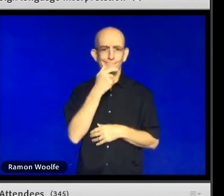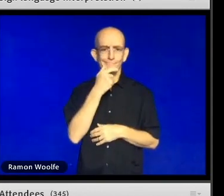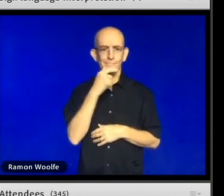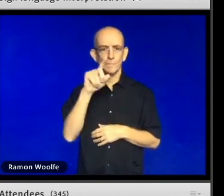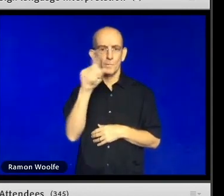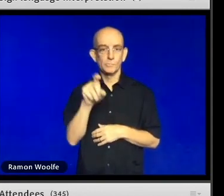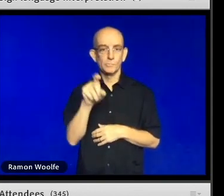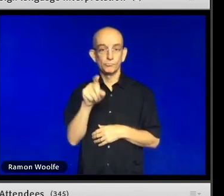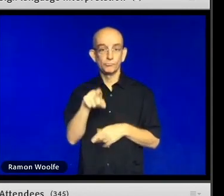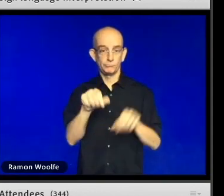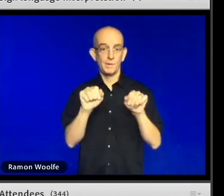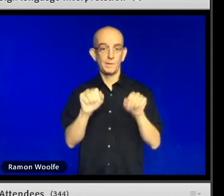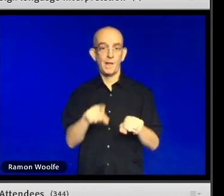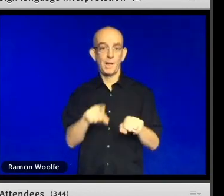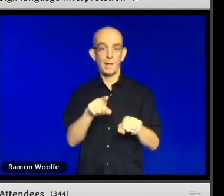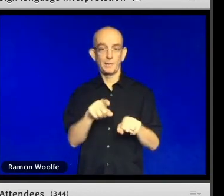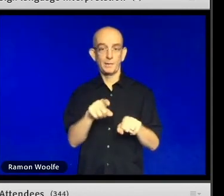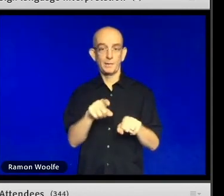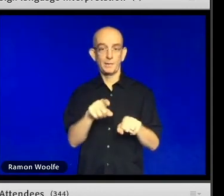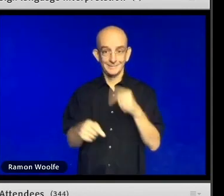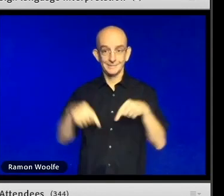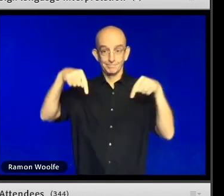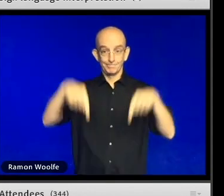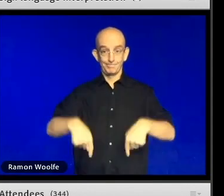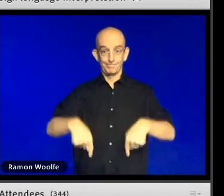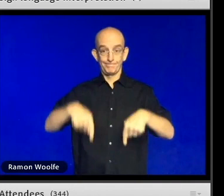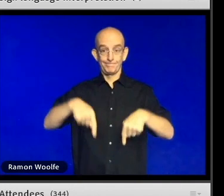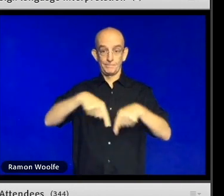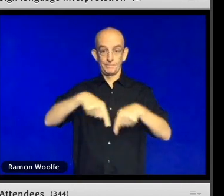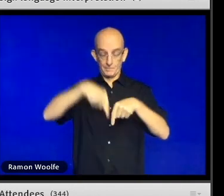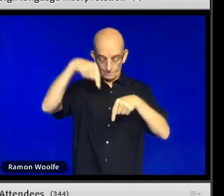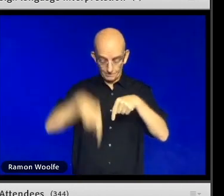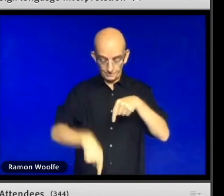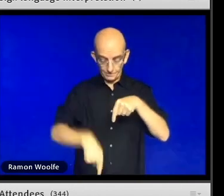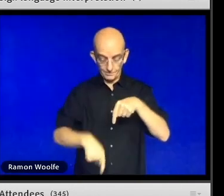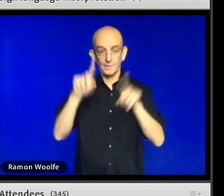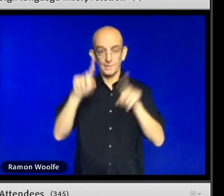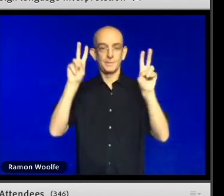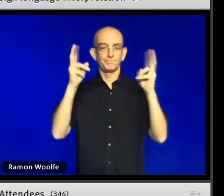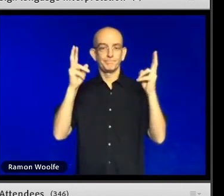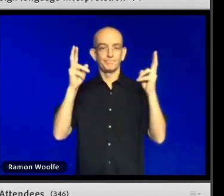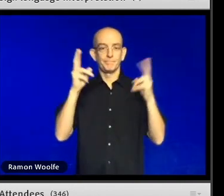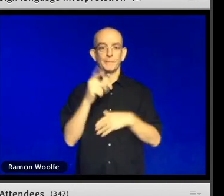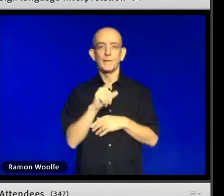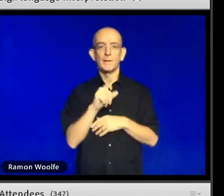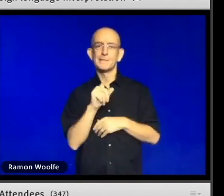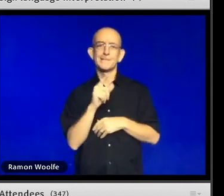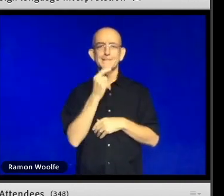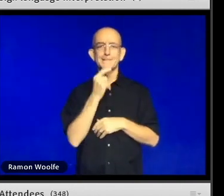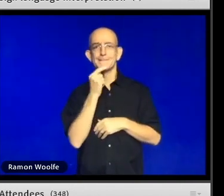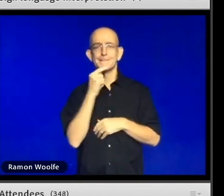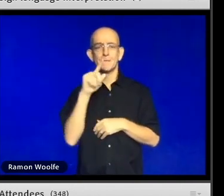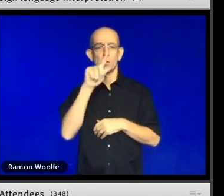if you would like to ask your question anonymously, you should make a note of this when submitting